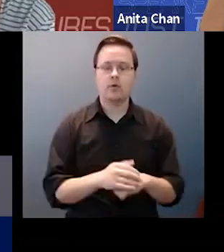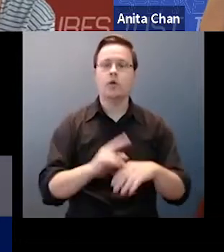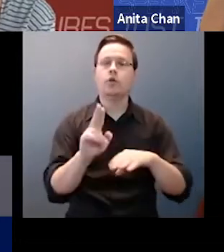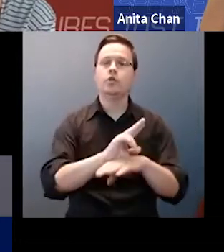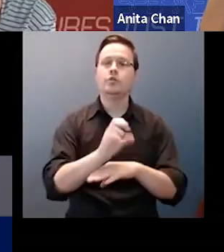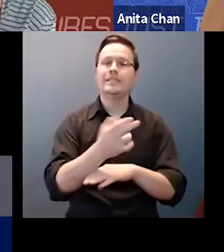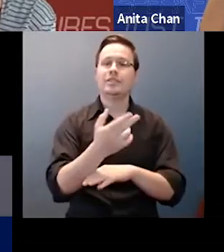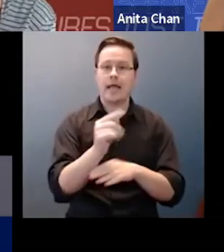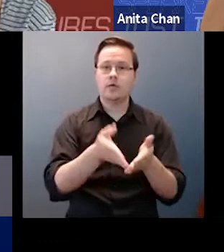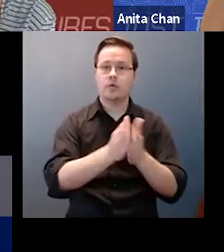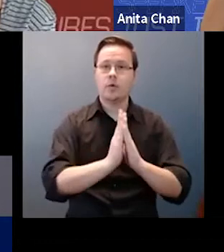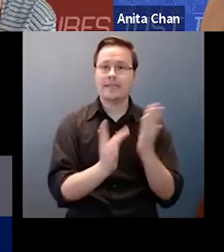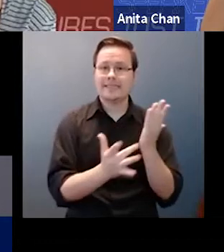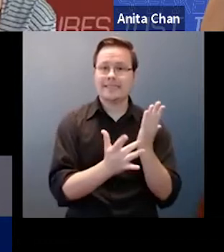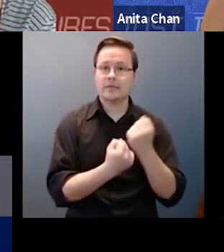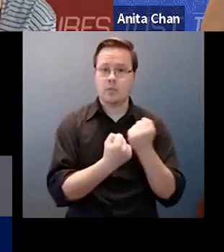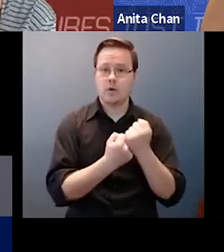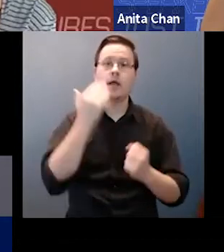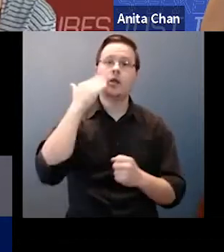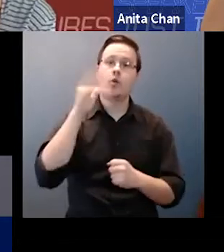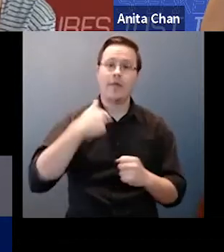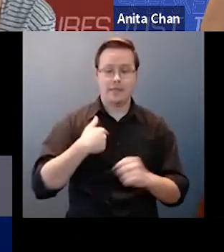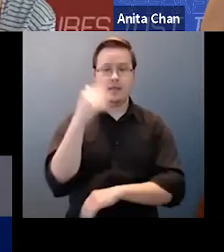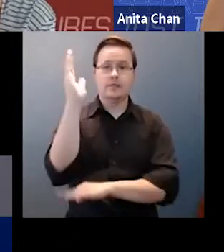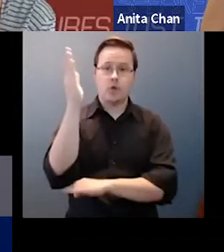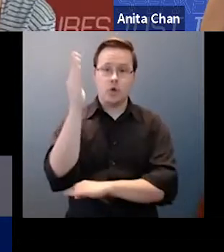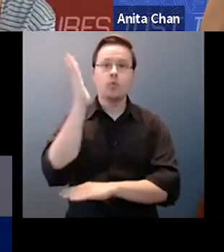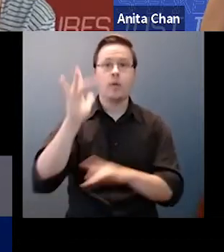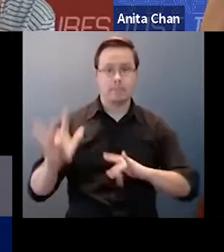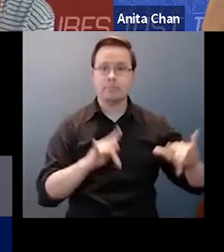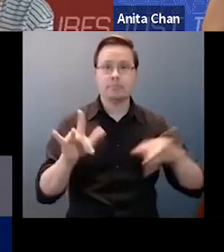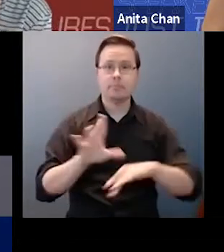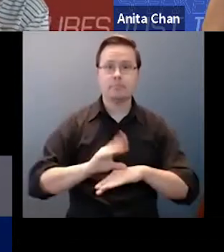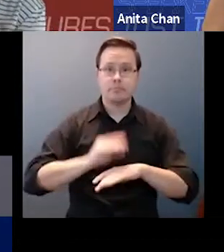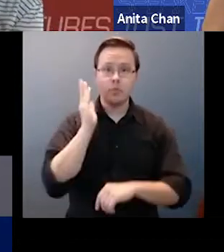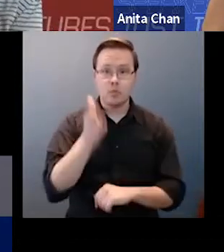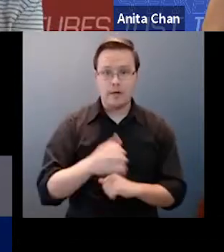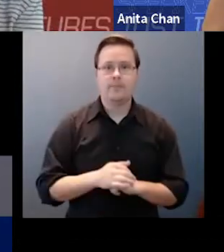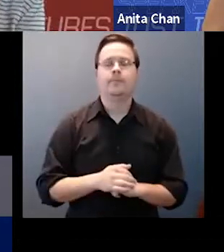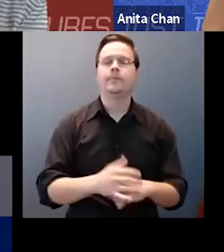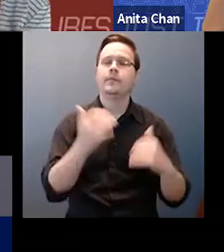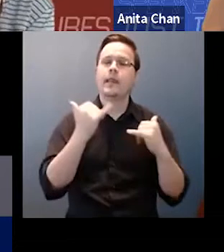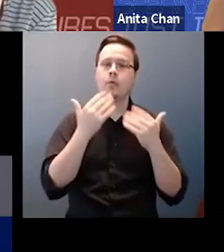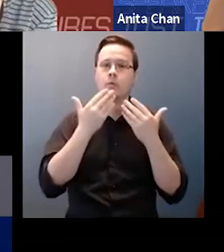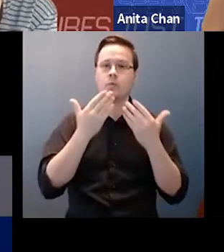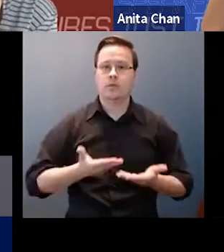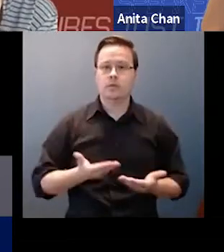And a note that this talk is being recorded. I'd now like to ask you to join me in a land acknowledgment as